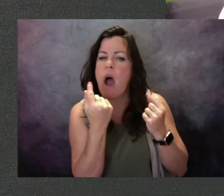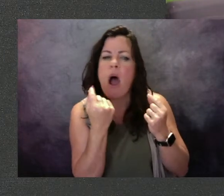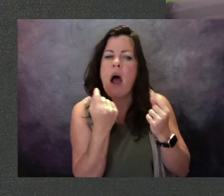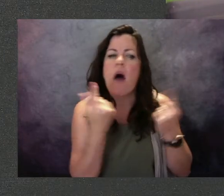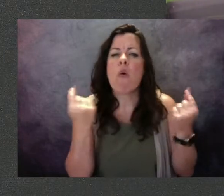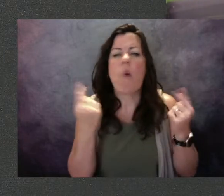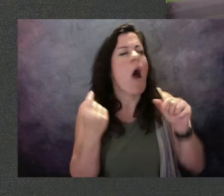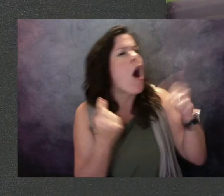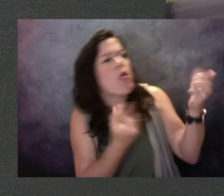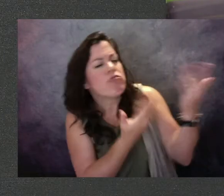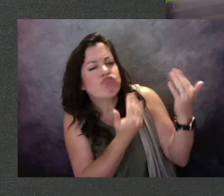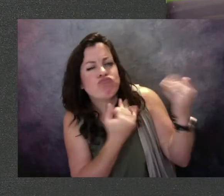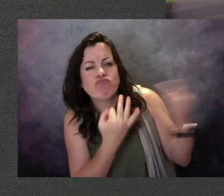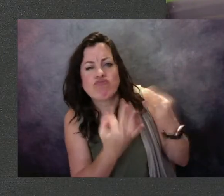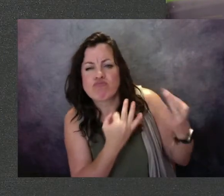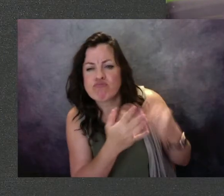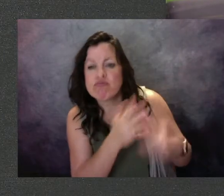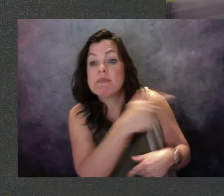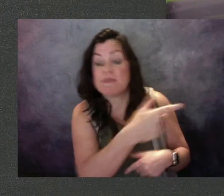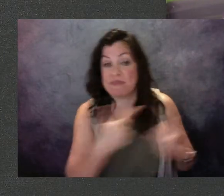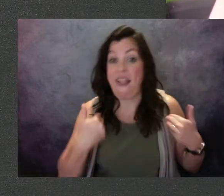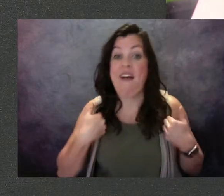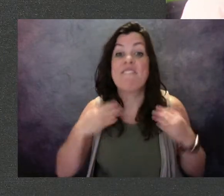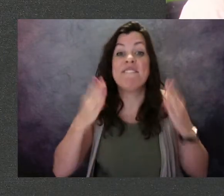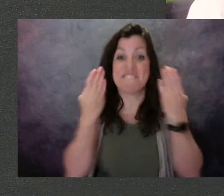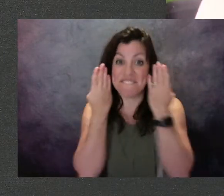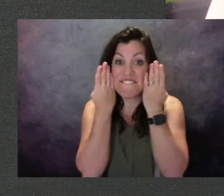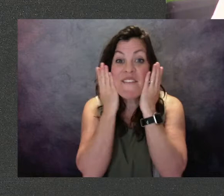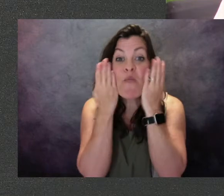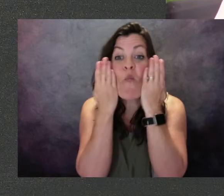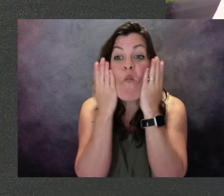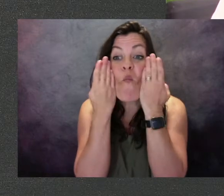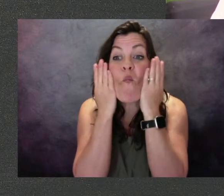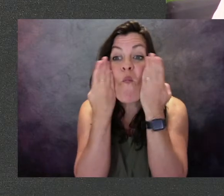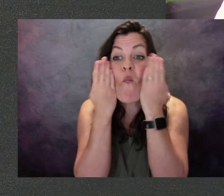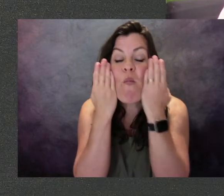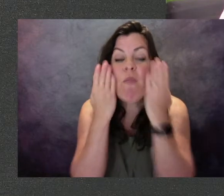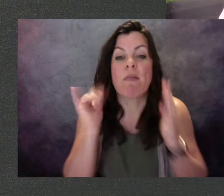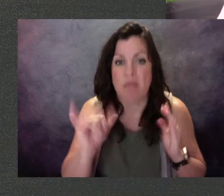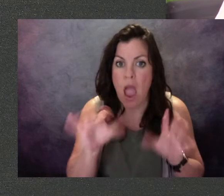These are the gills right here. The gills, the fish use to pick up water and get oxygen